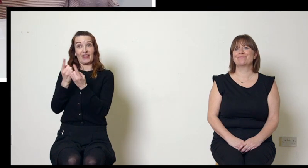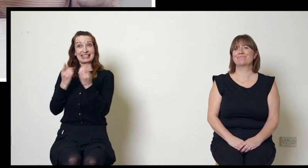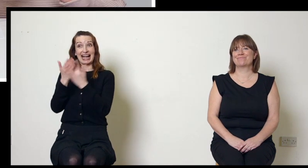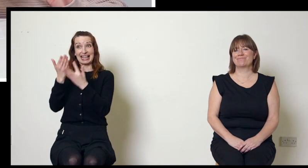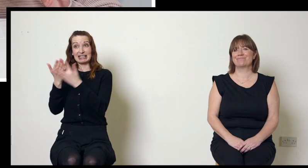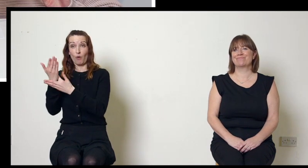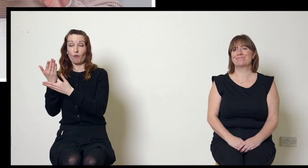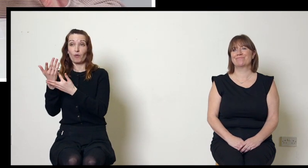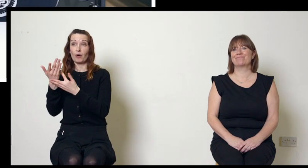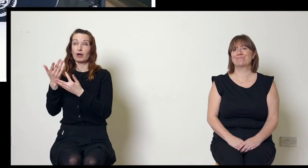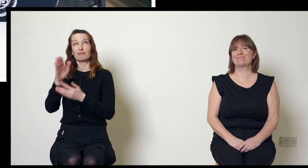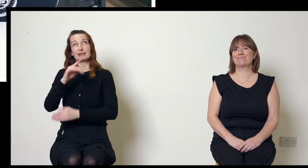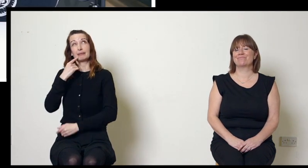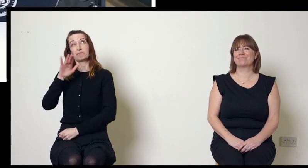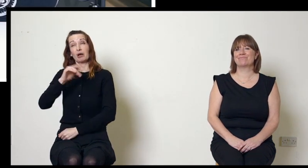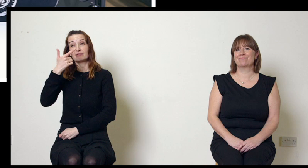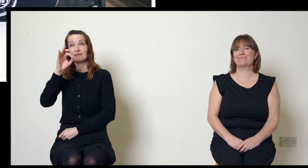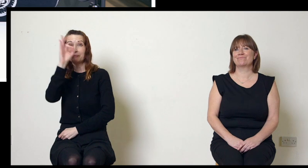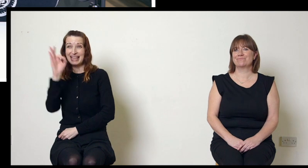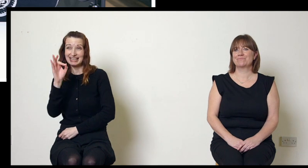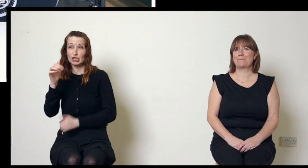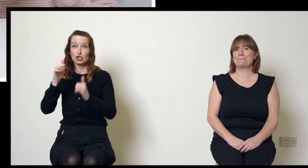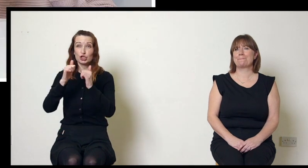I would say 70% neuro, 30%, everything else, right?